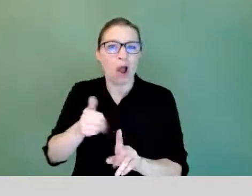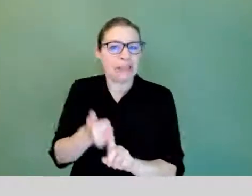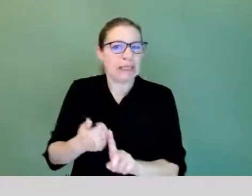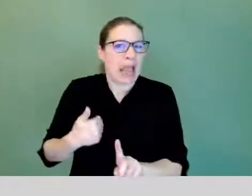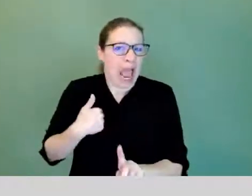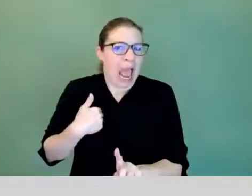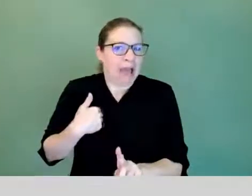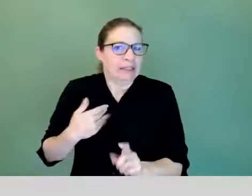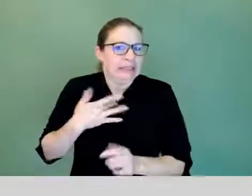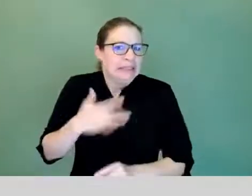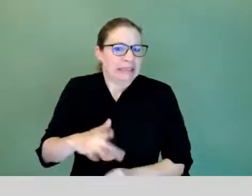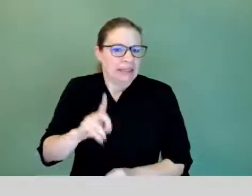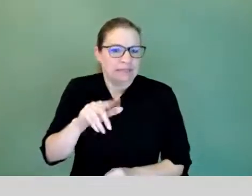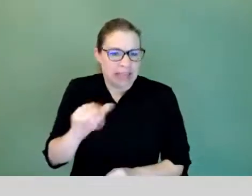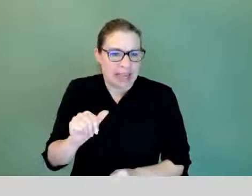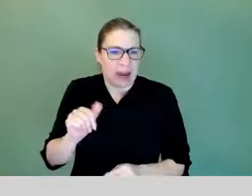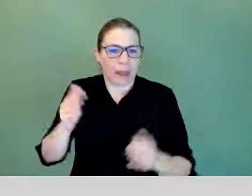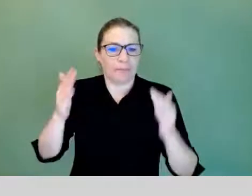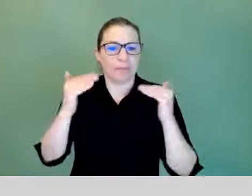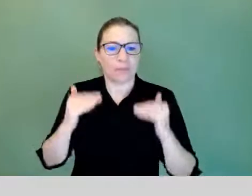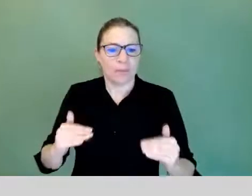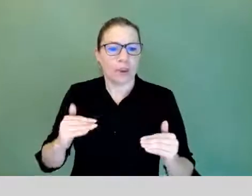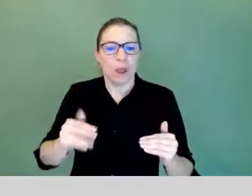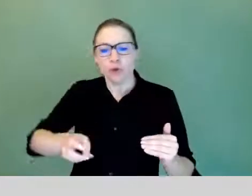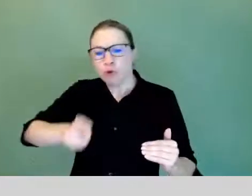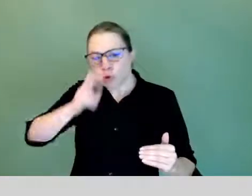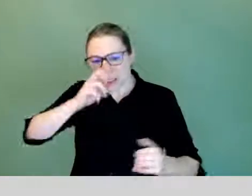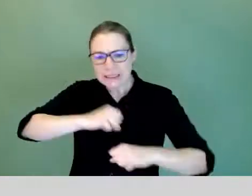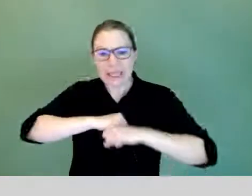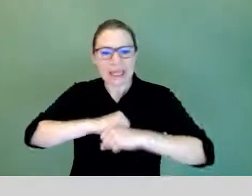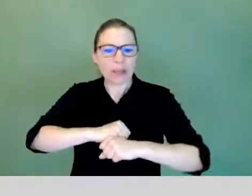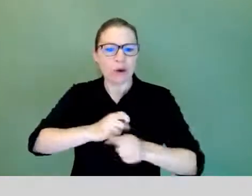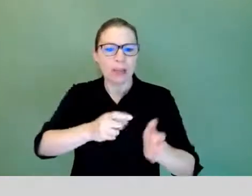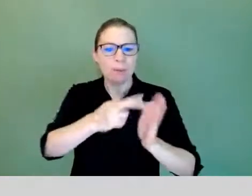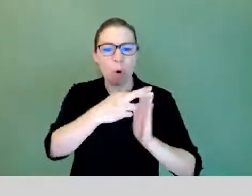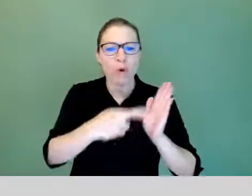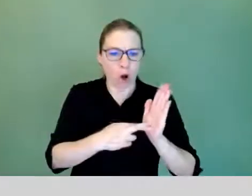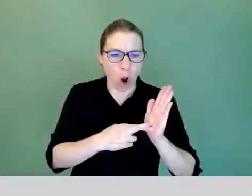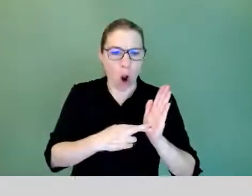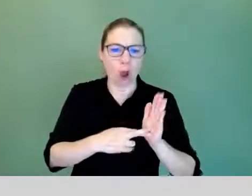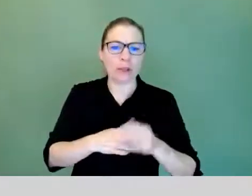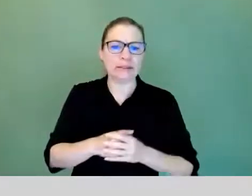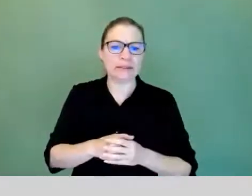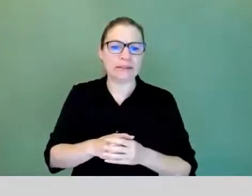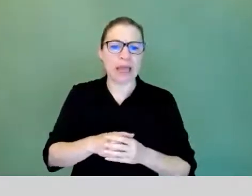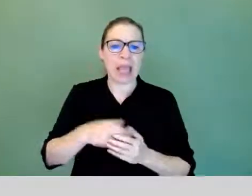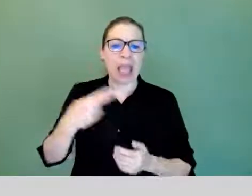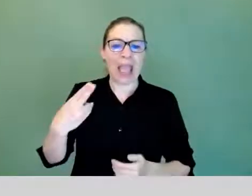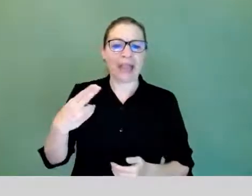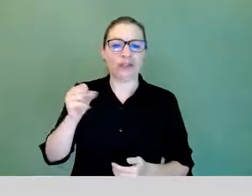Then enable HTTP strict transport security protocols that is HSTS or HTTPS.